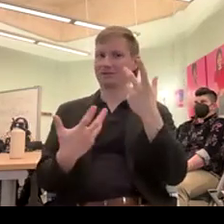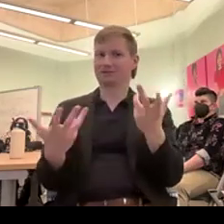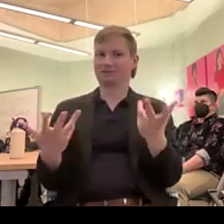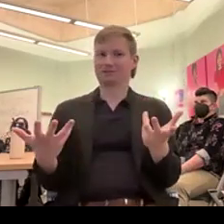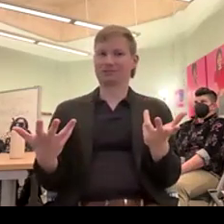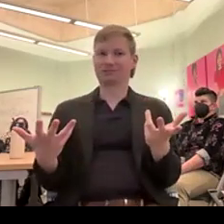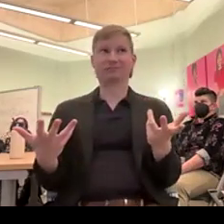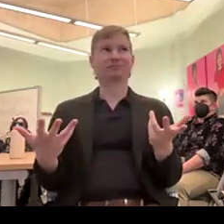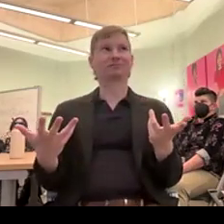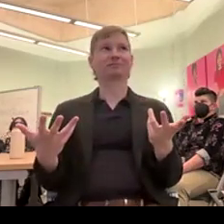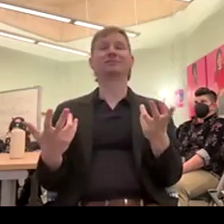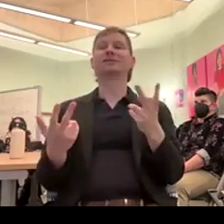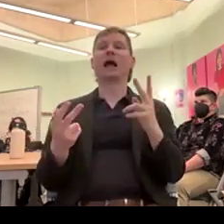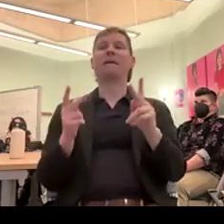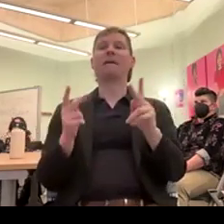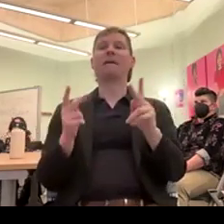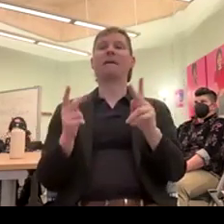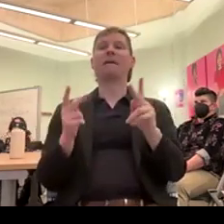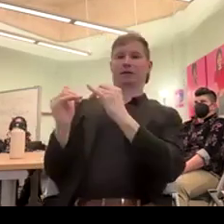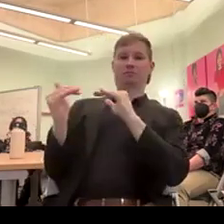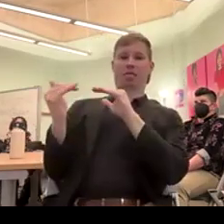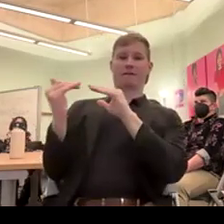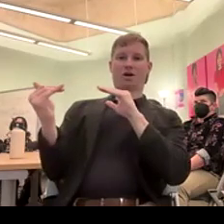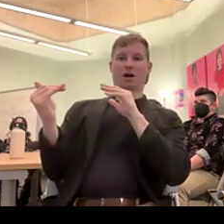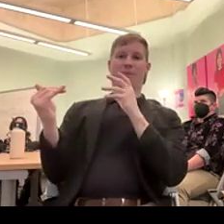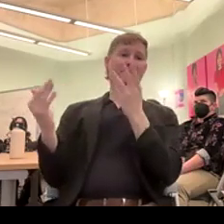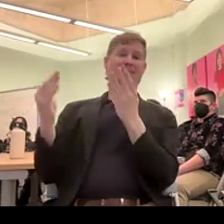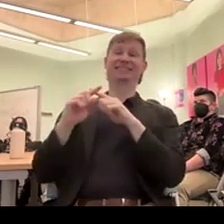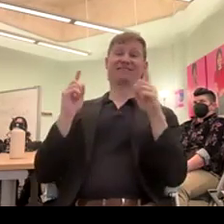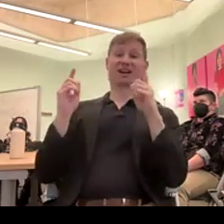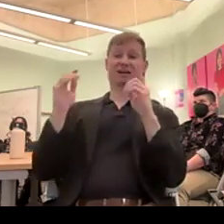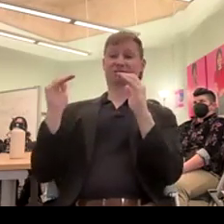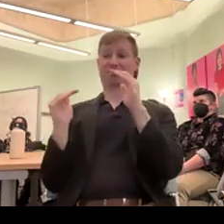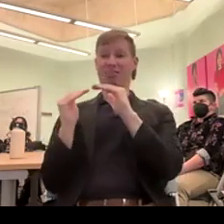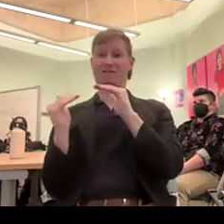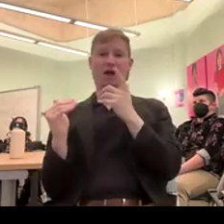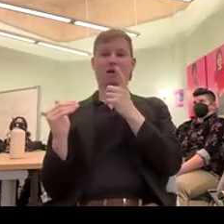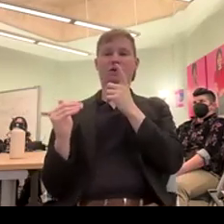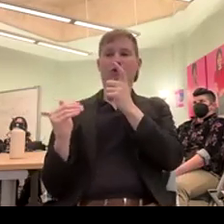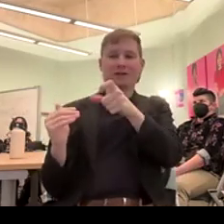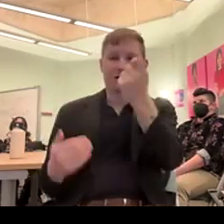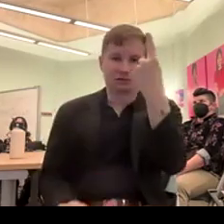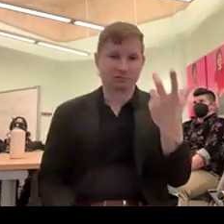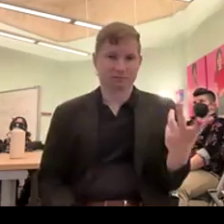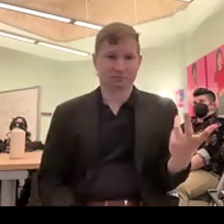And my supervisors understand it. And people who are at my level or at a different level than me